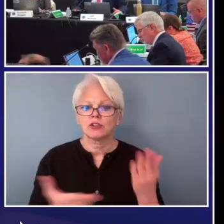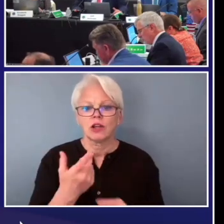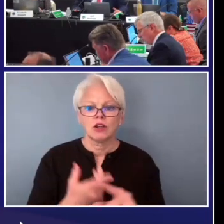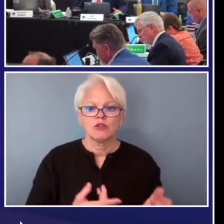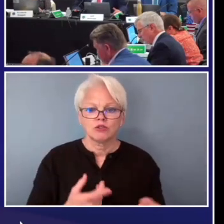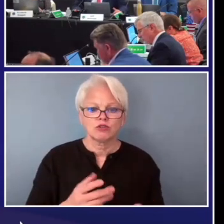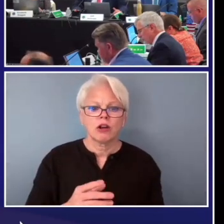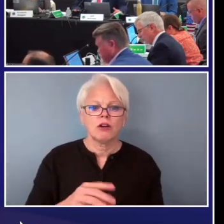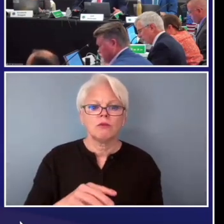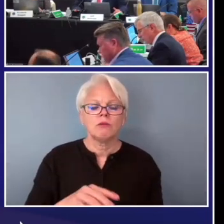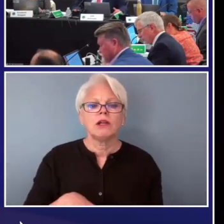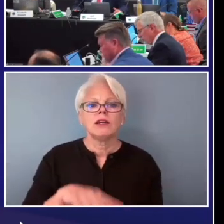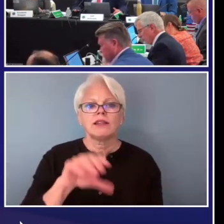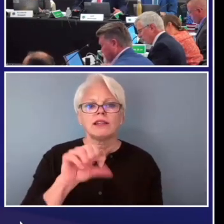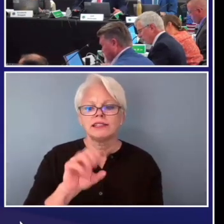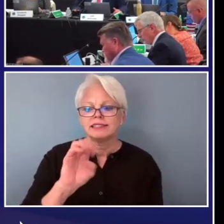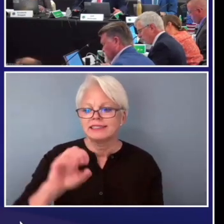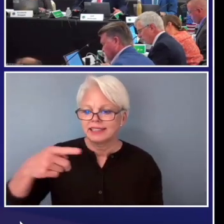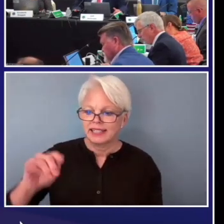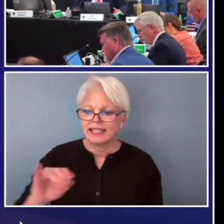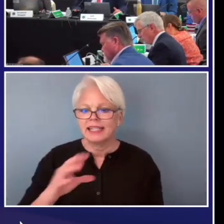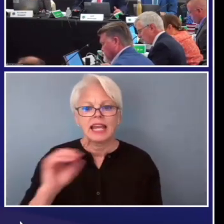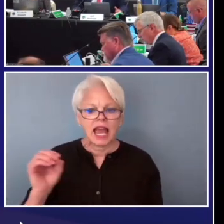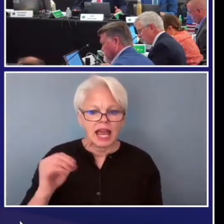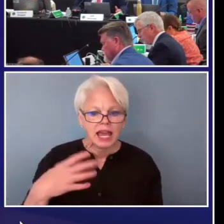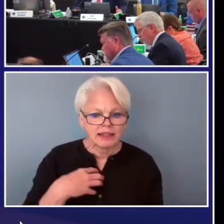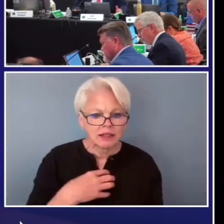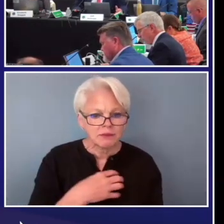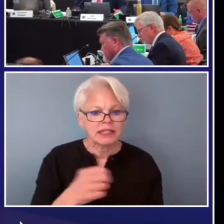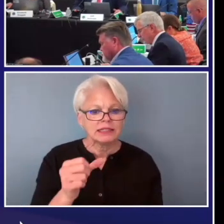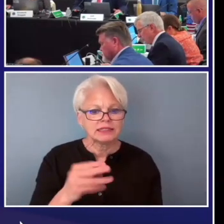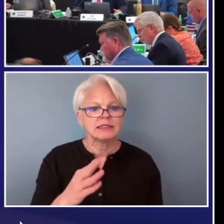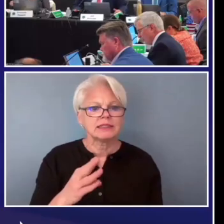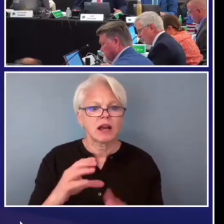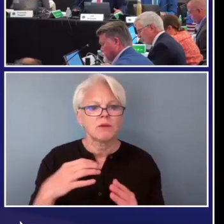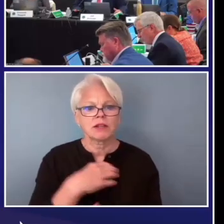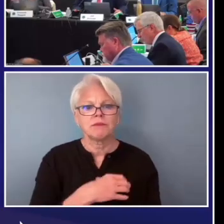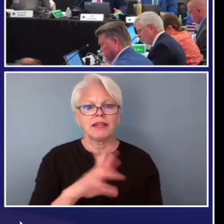um, and the committee, um, the subcommittee on regs are reflected here, um,